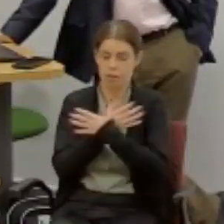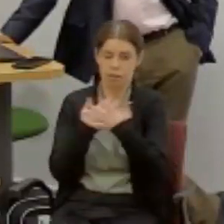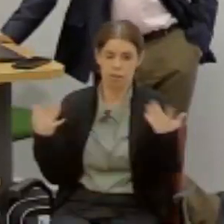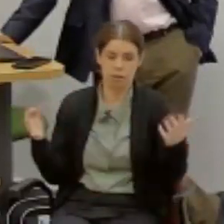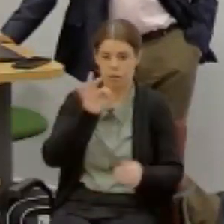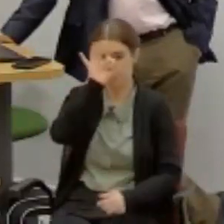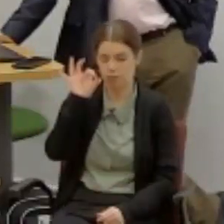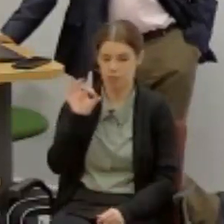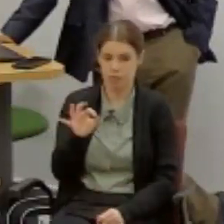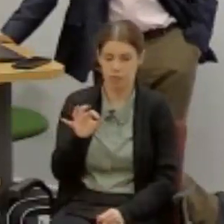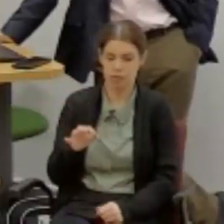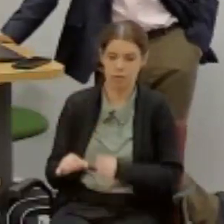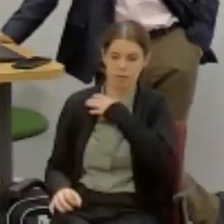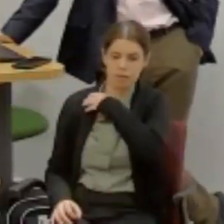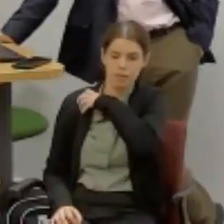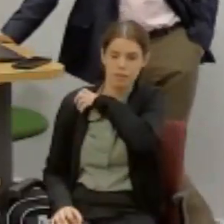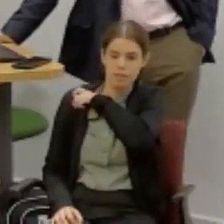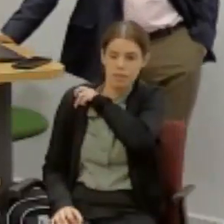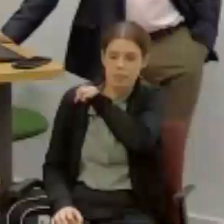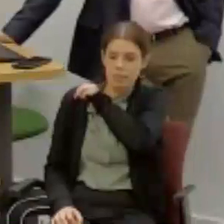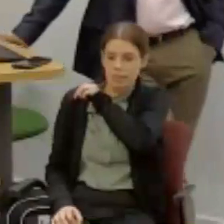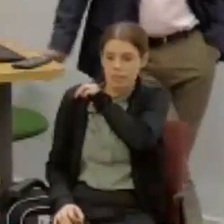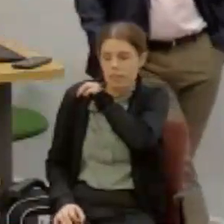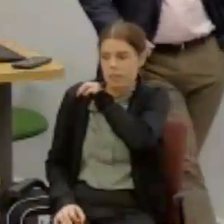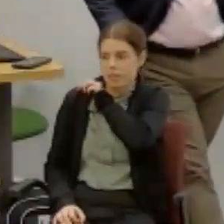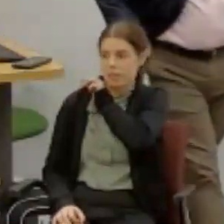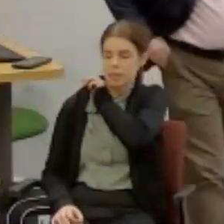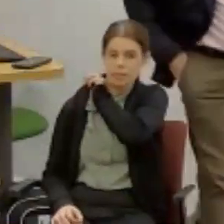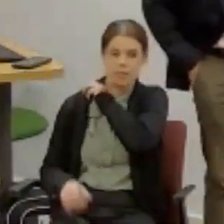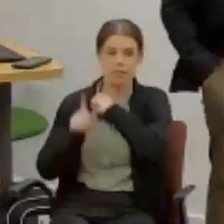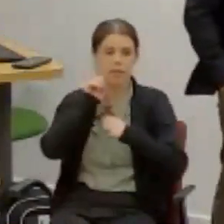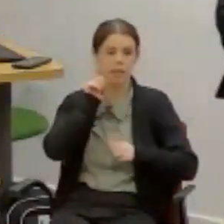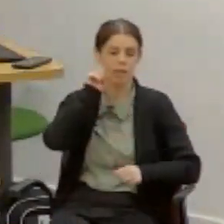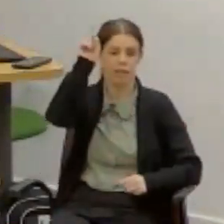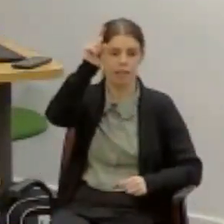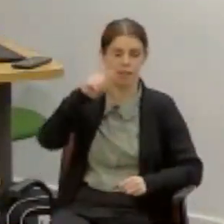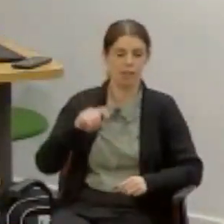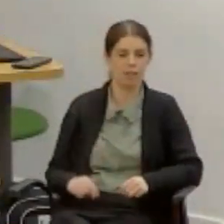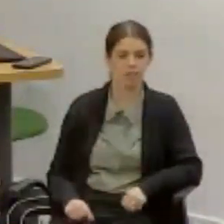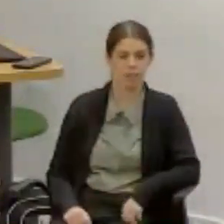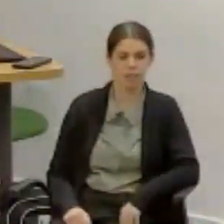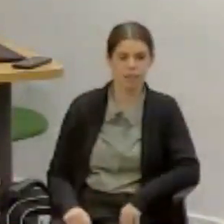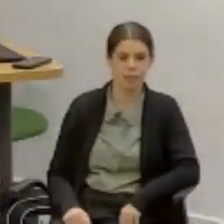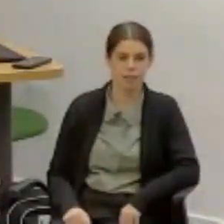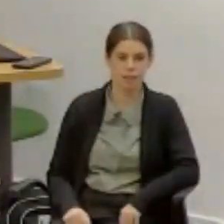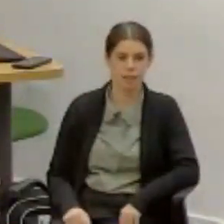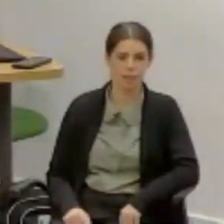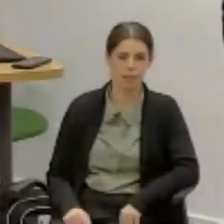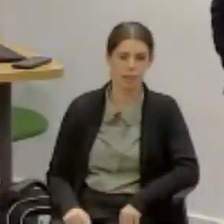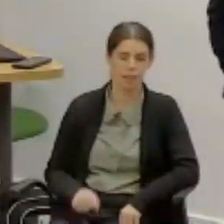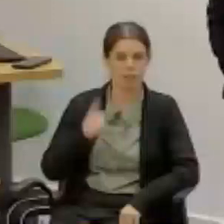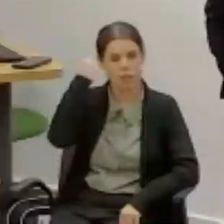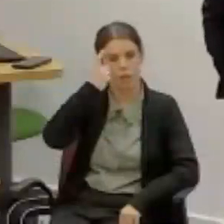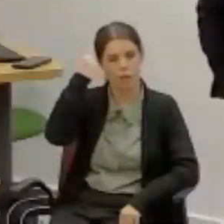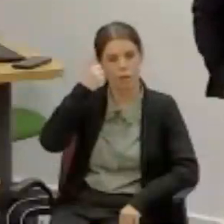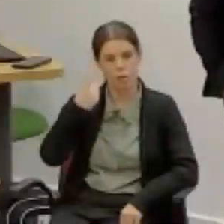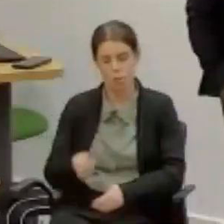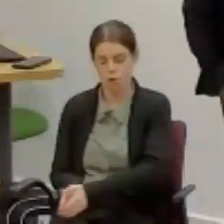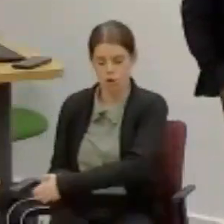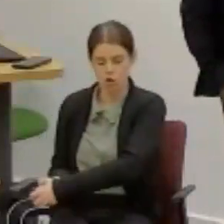that yeah, so the lady in the back.